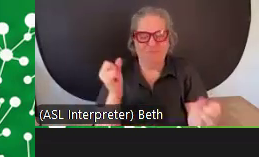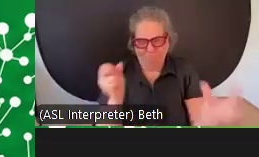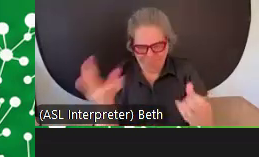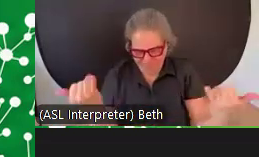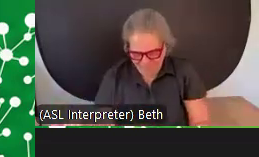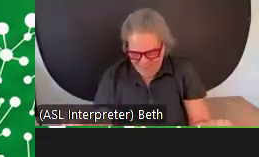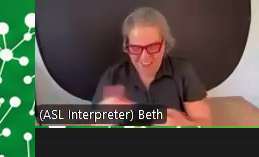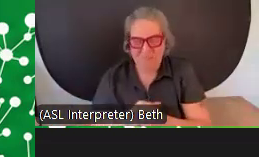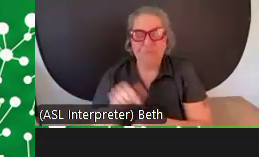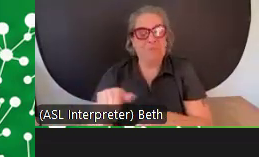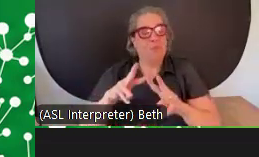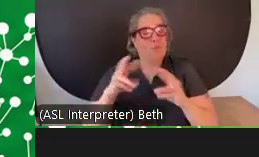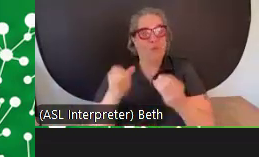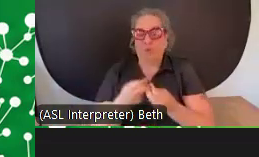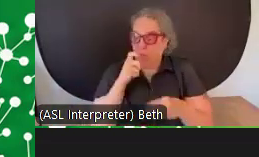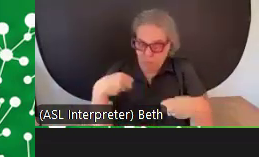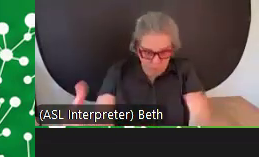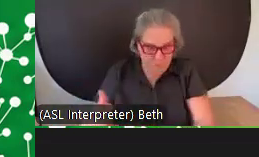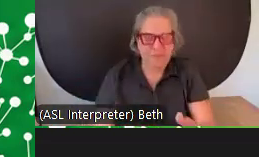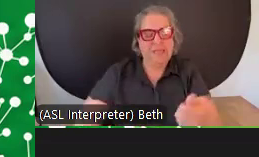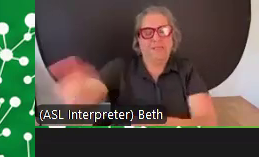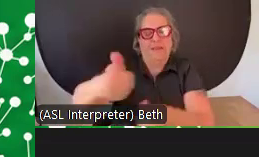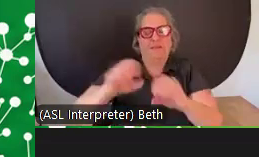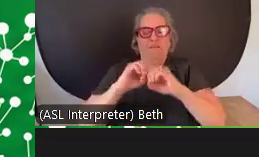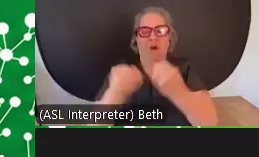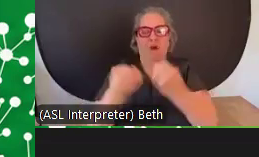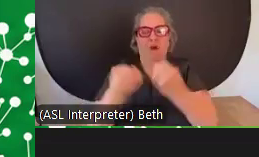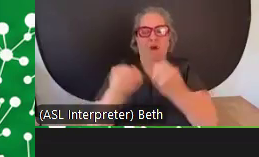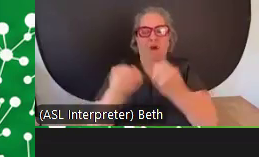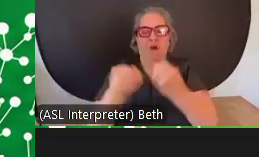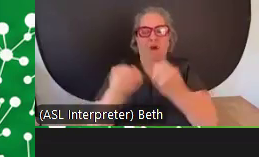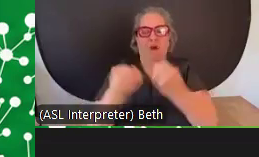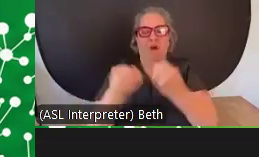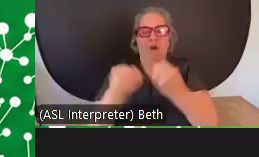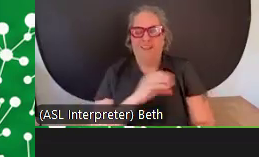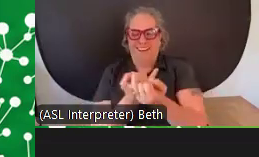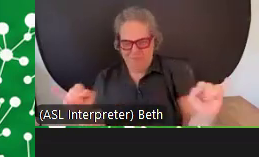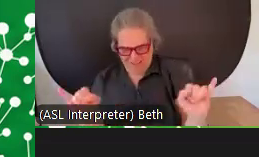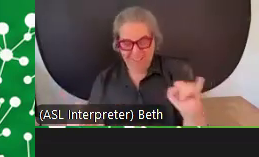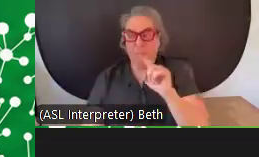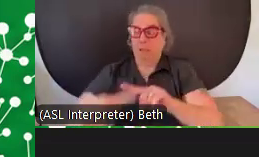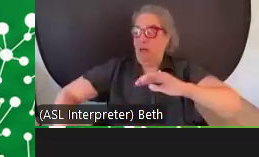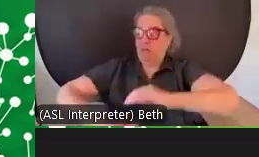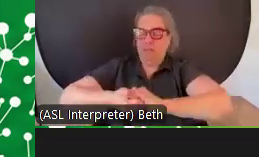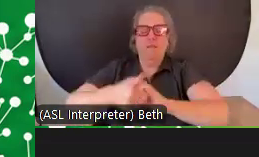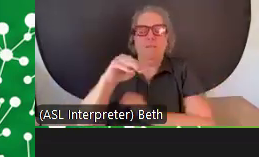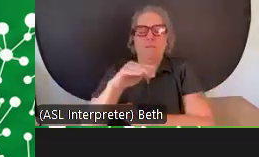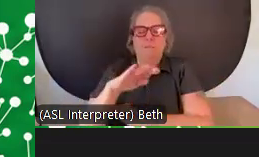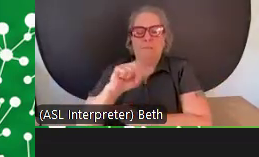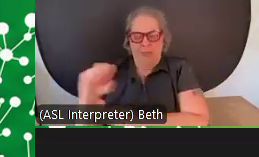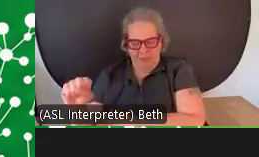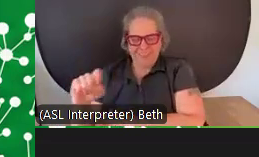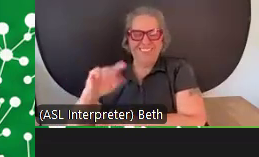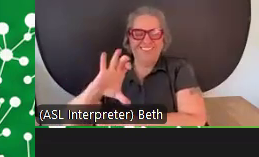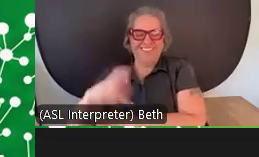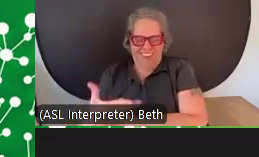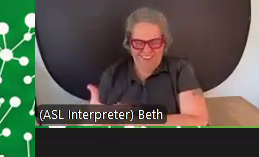This webinar is presented by the Executive Office of Aging and Independence and the Mass Tech Collaborative.